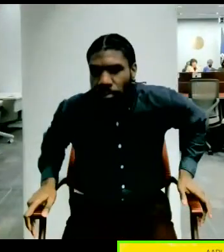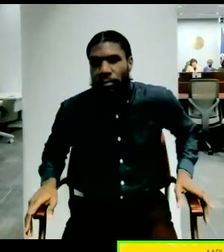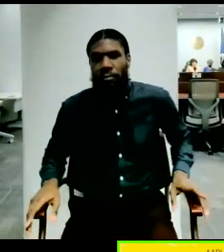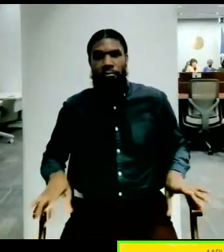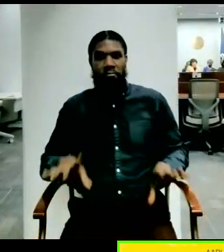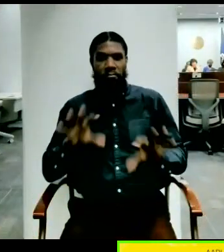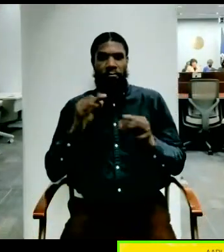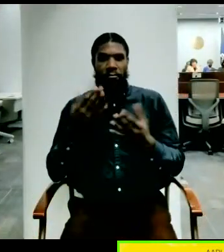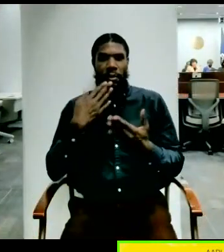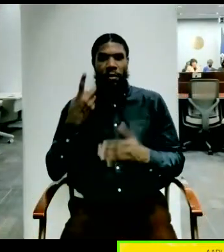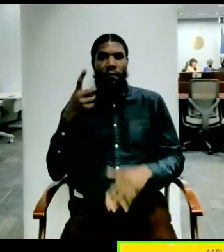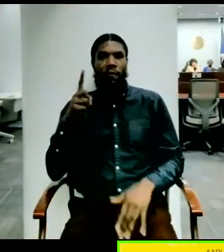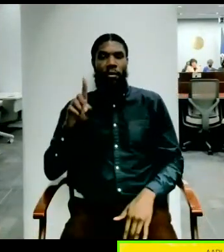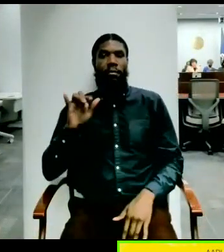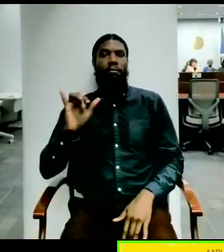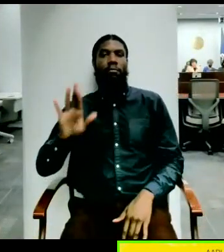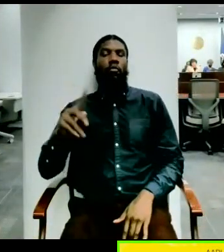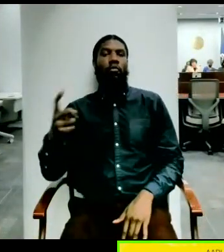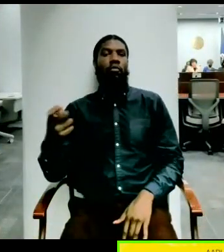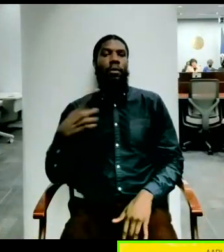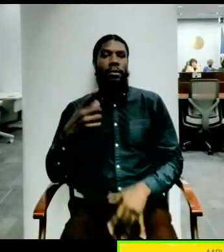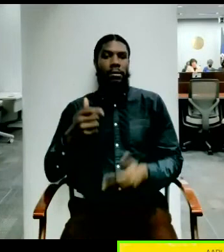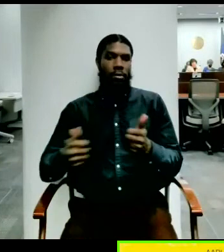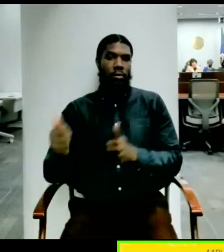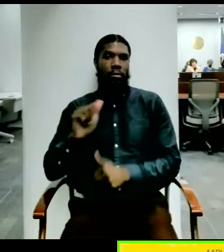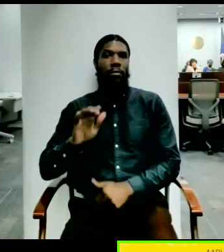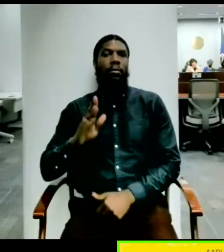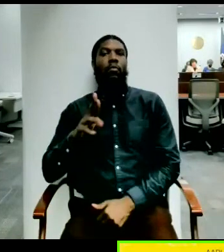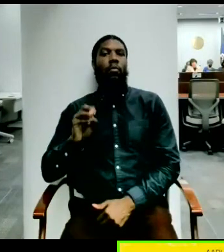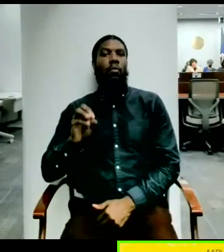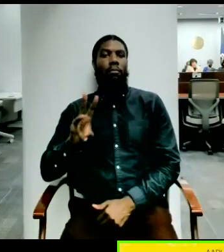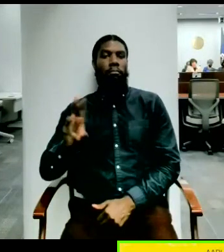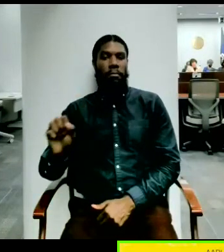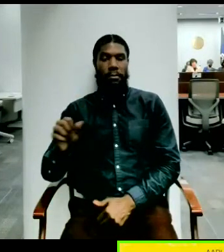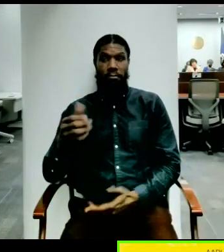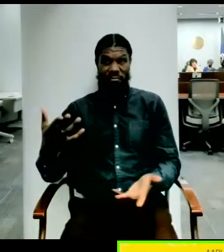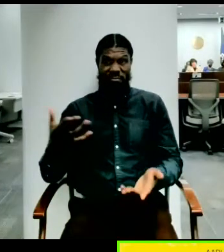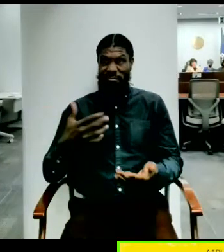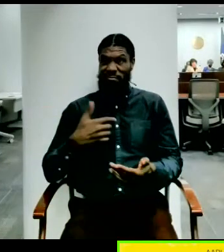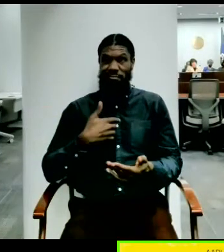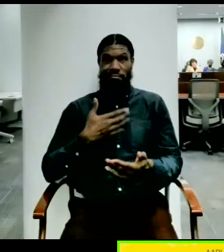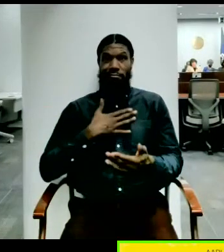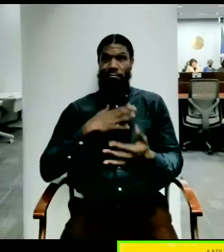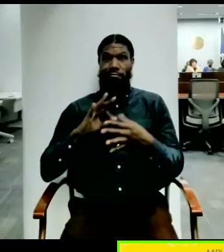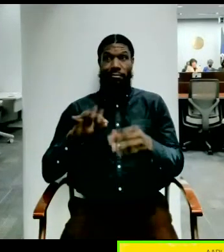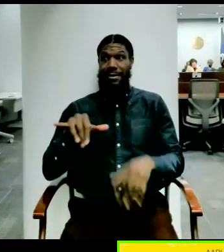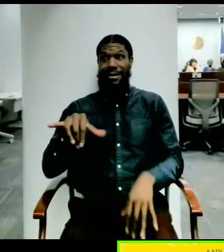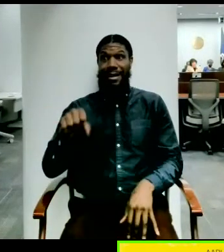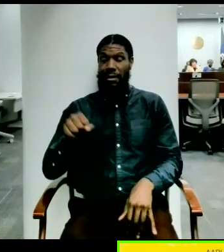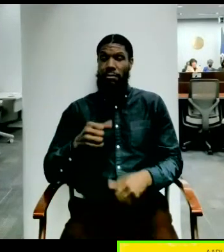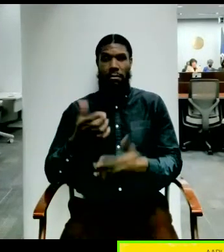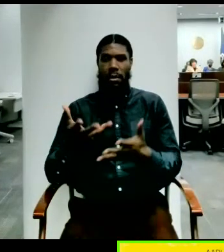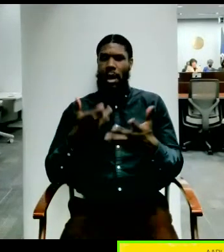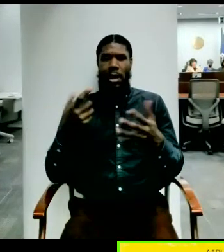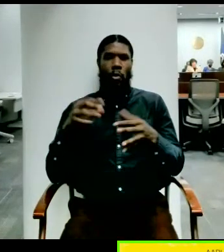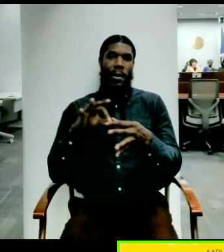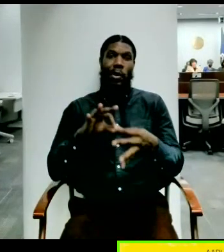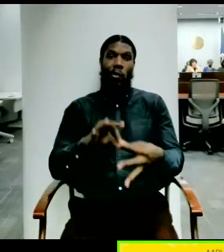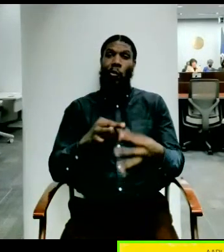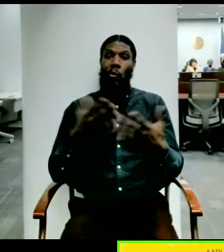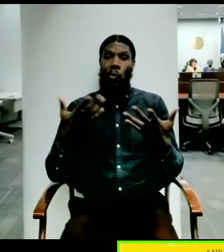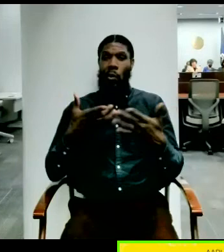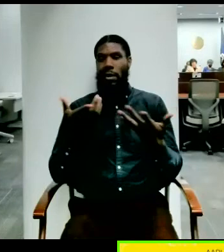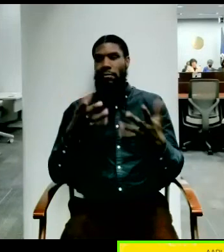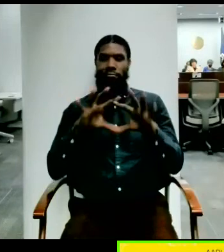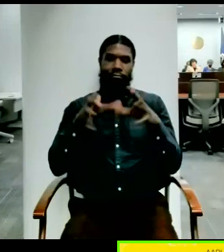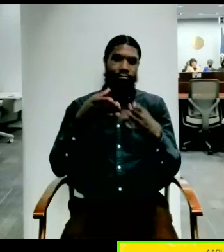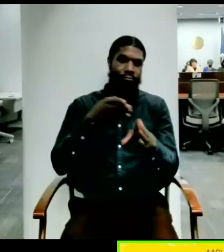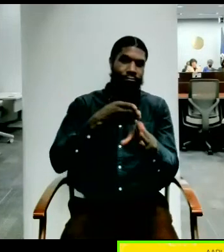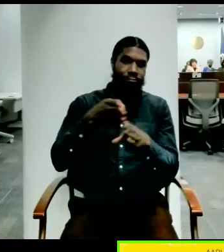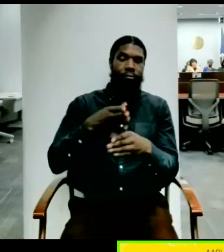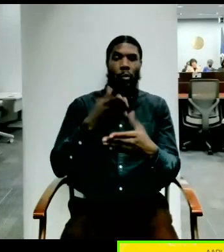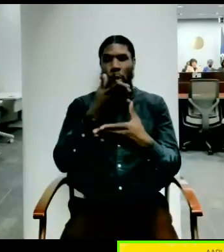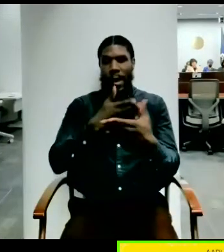So um what I would say is yes, quite a bit of this falls under um the realm of harassment. So again,